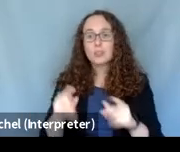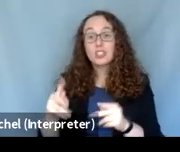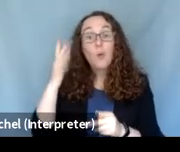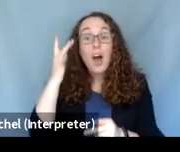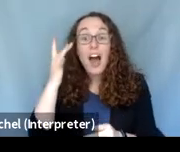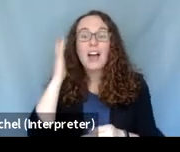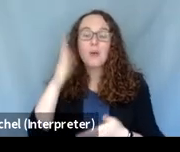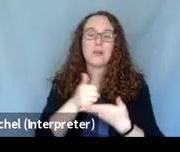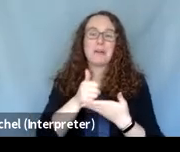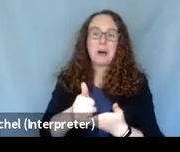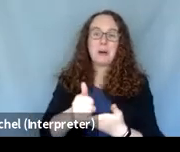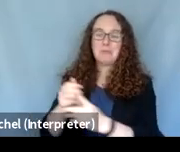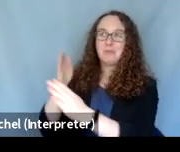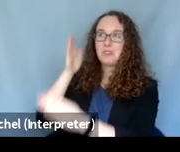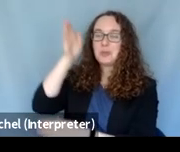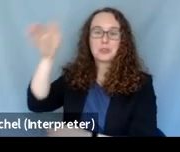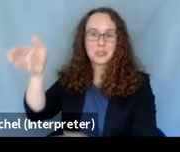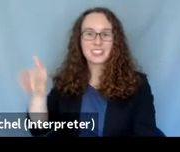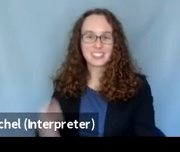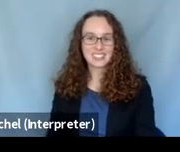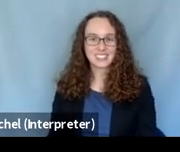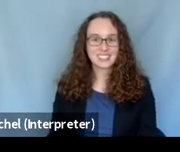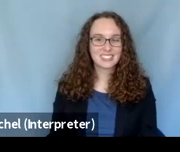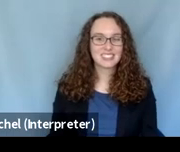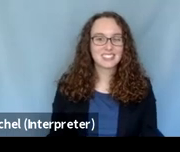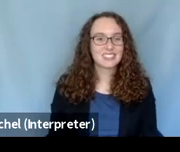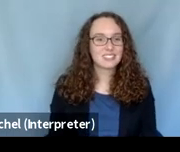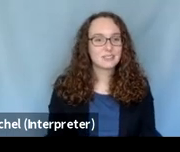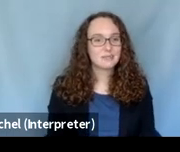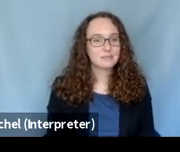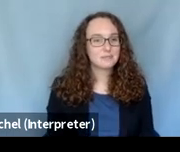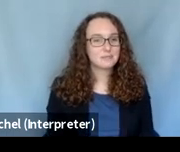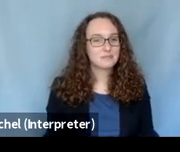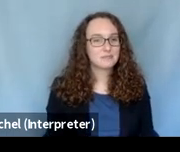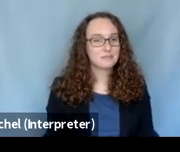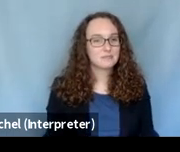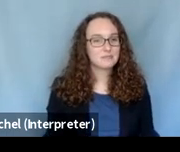So on the next page, okay so virtual job fairs - more information